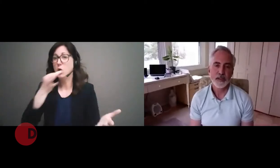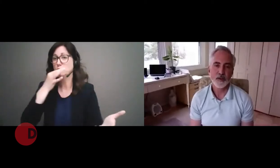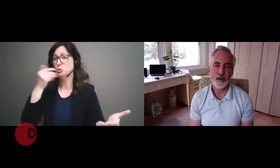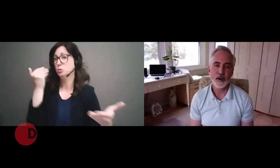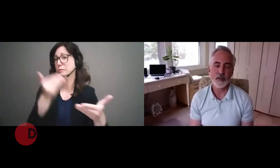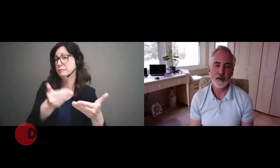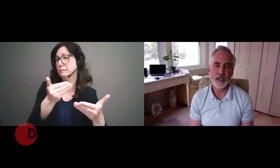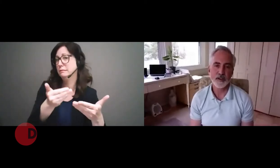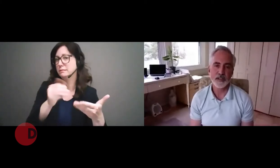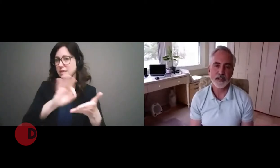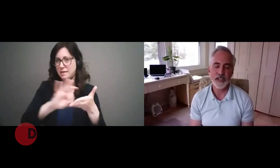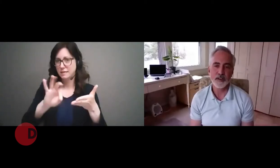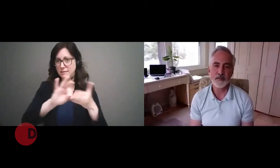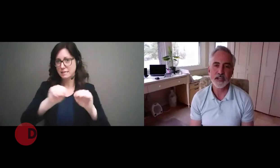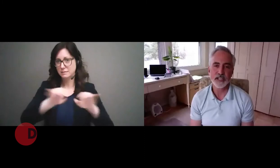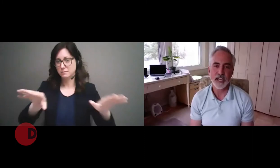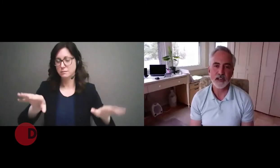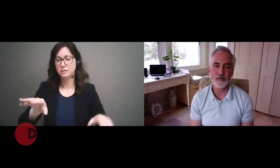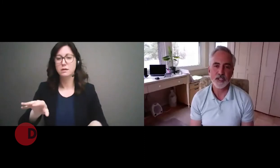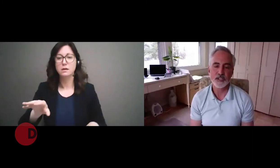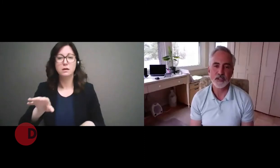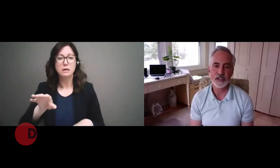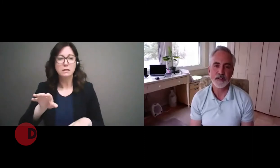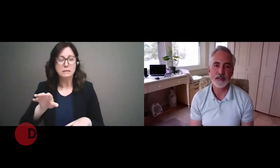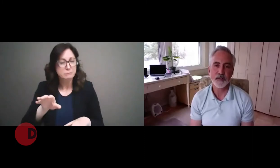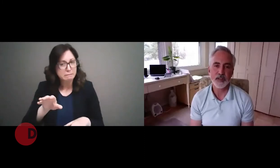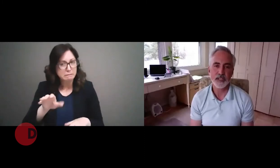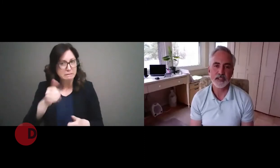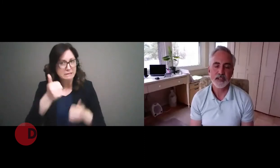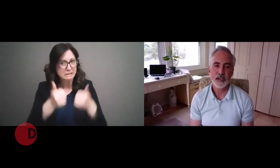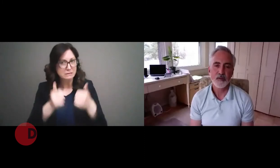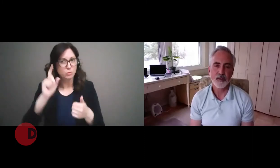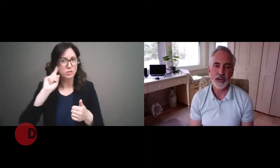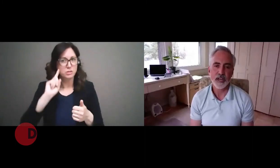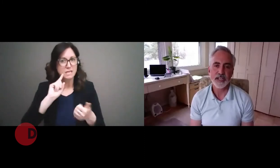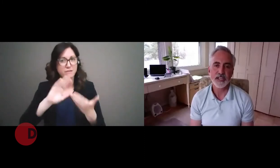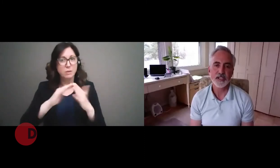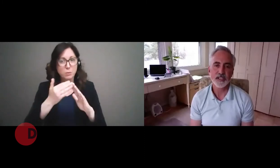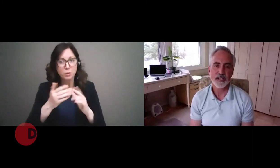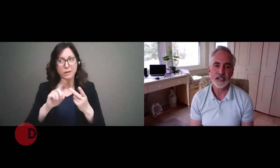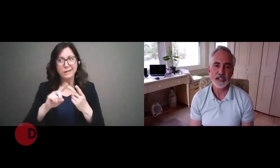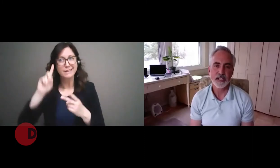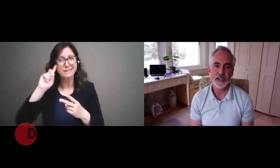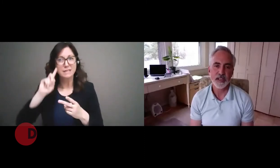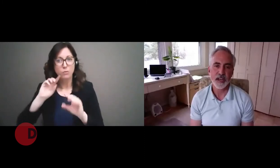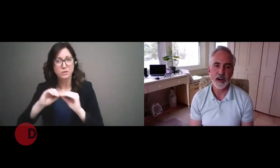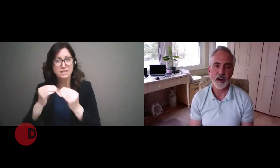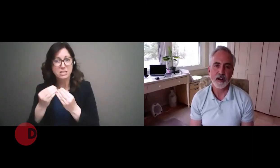Which Deaf community and organizations we are collaborating with,